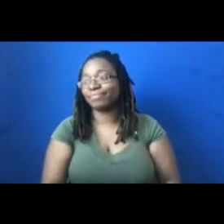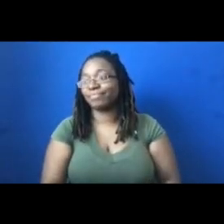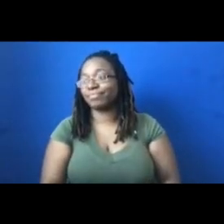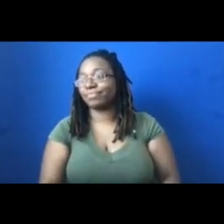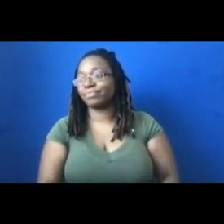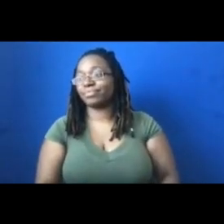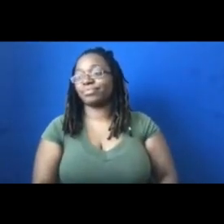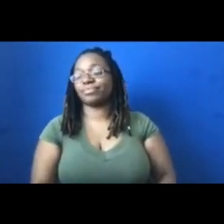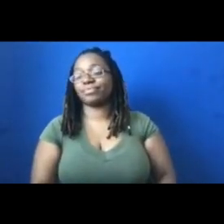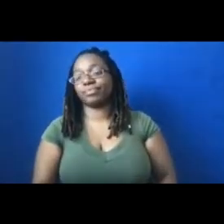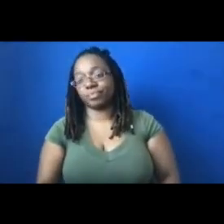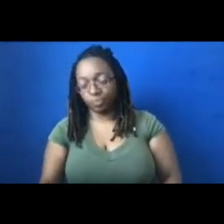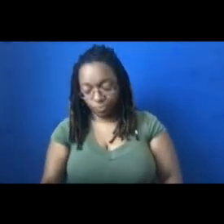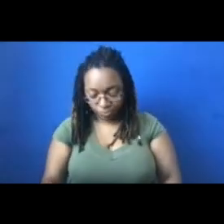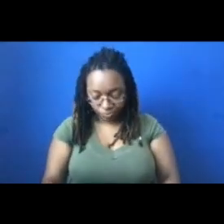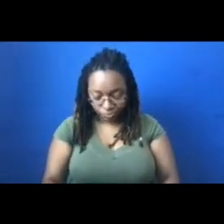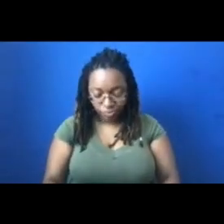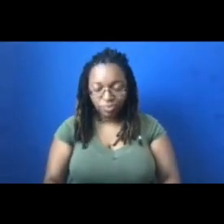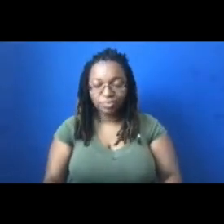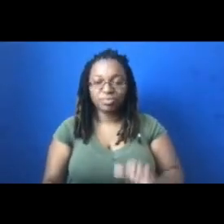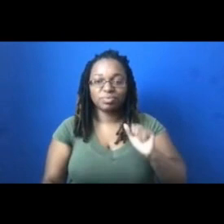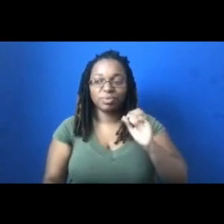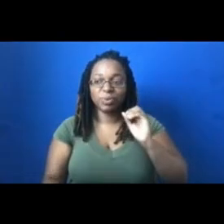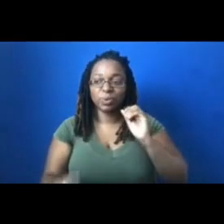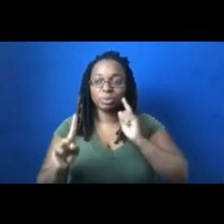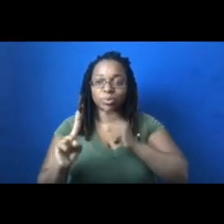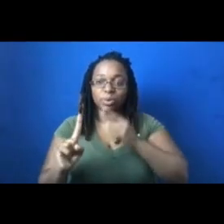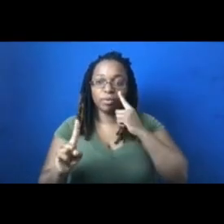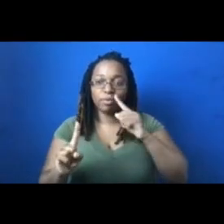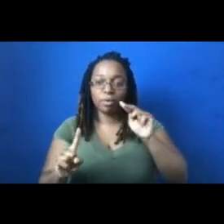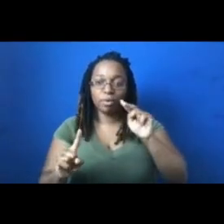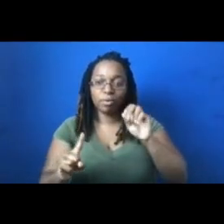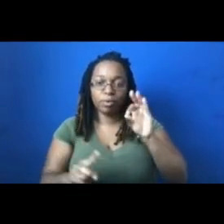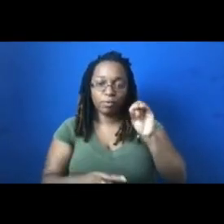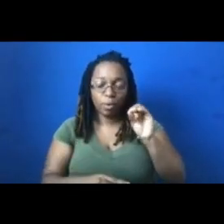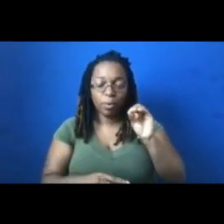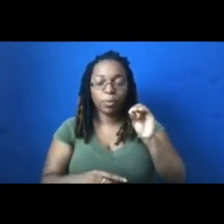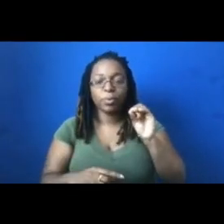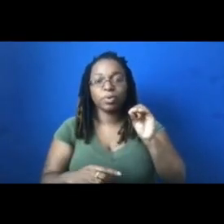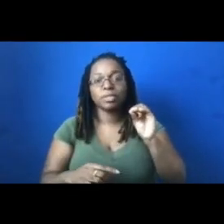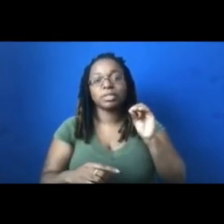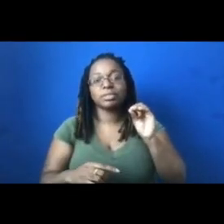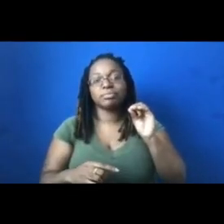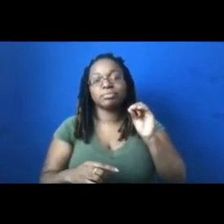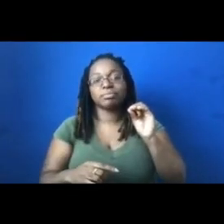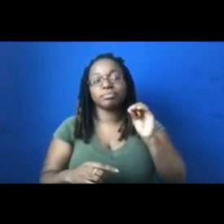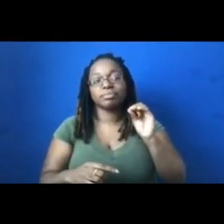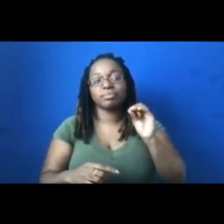Unknown: The purpose of the NOFO is to have the program is to